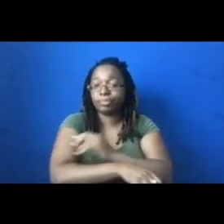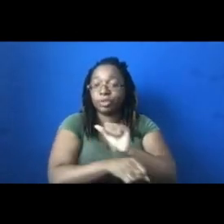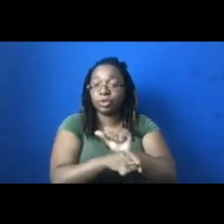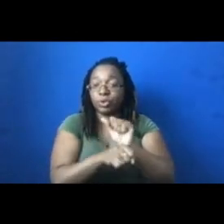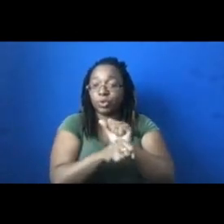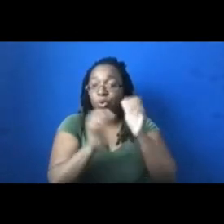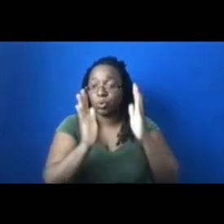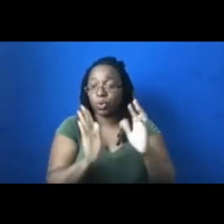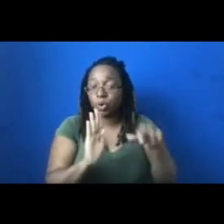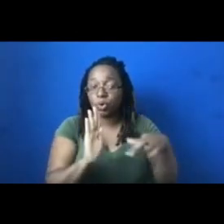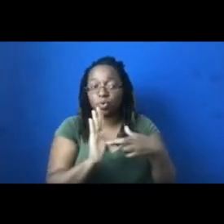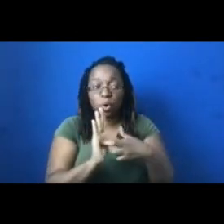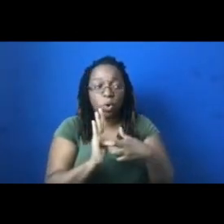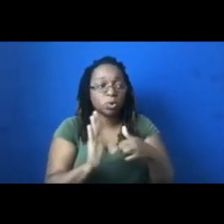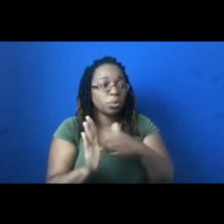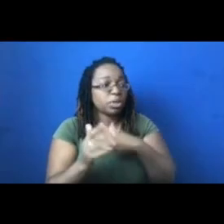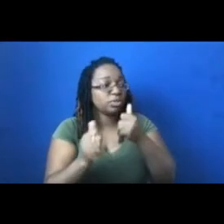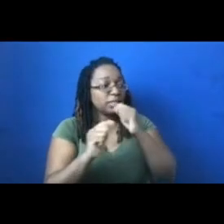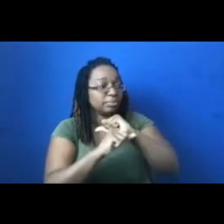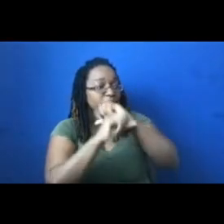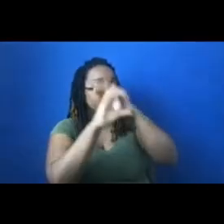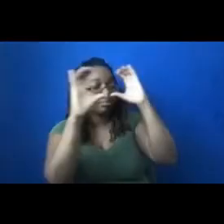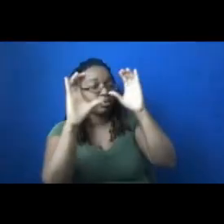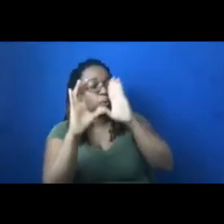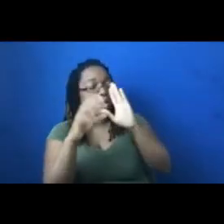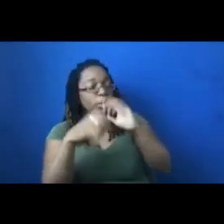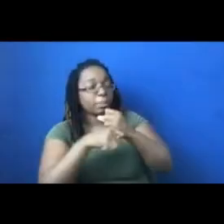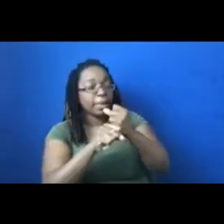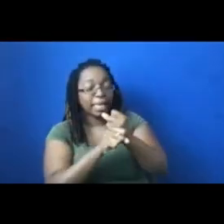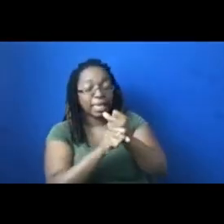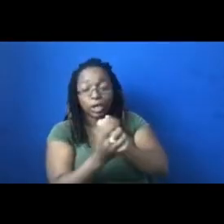that we envision creating through our supporting through